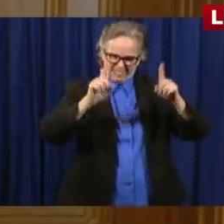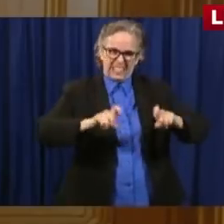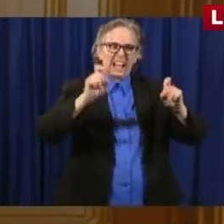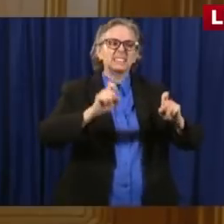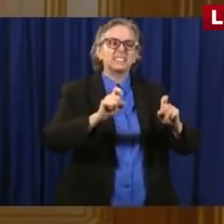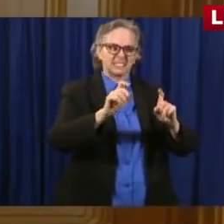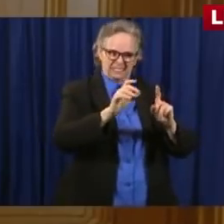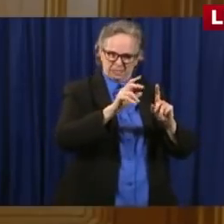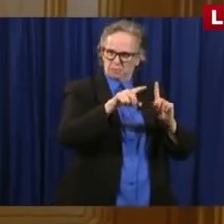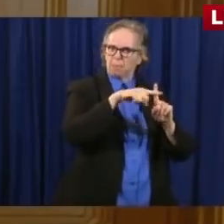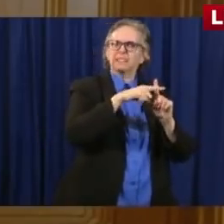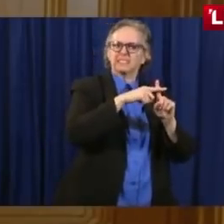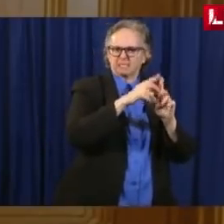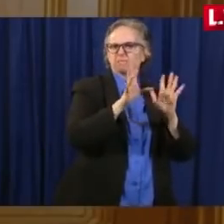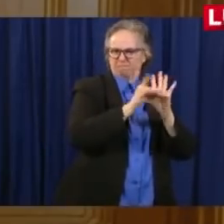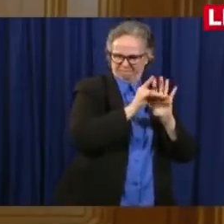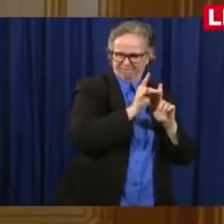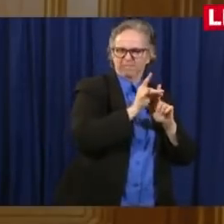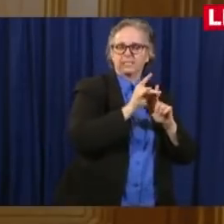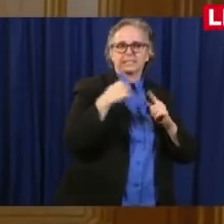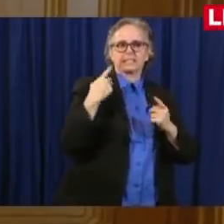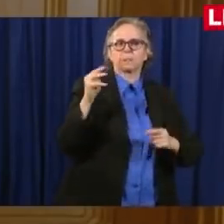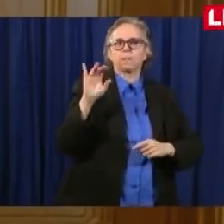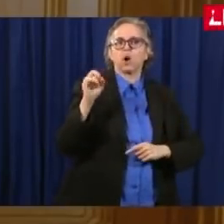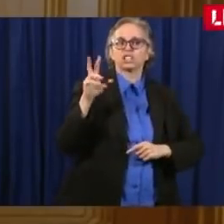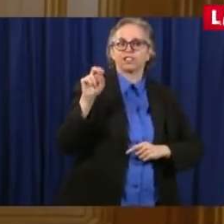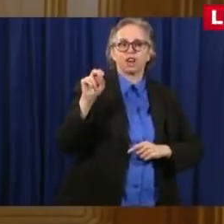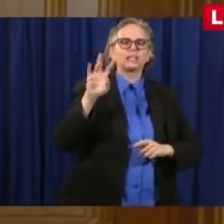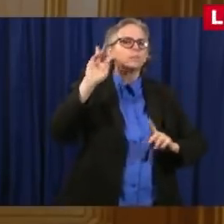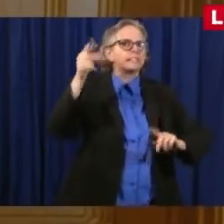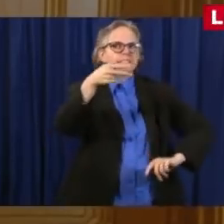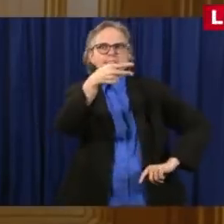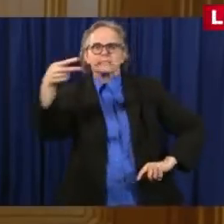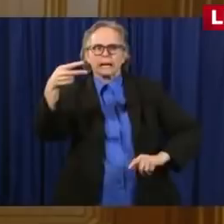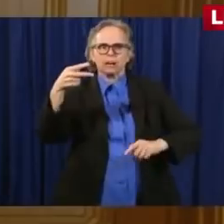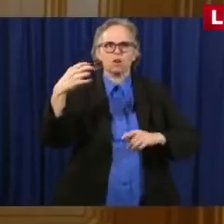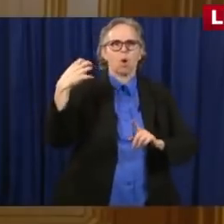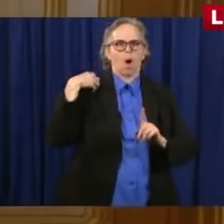HE TESTED POSITIVE FOR COVID-19 ON MARCH 30.